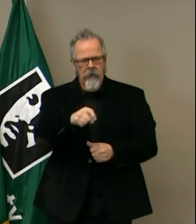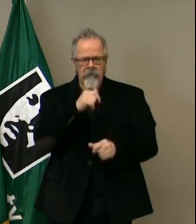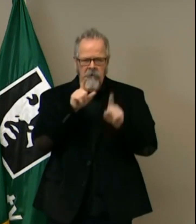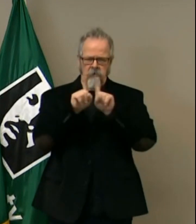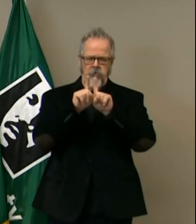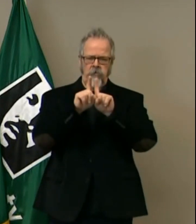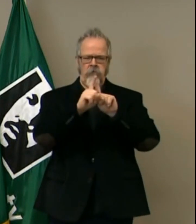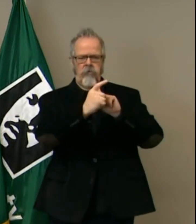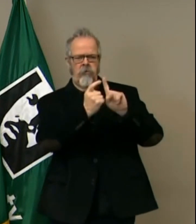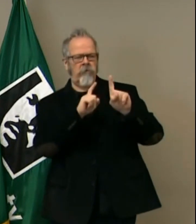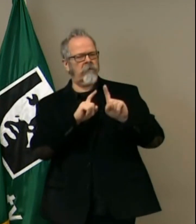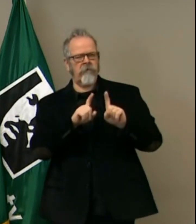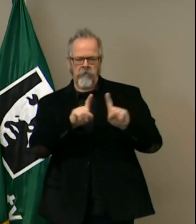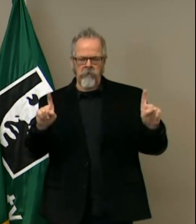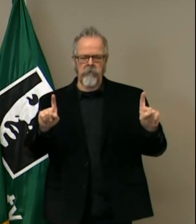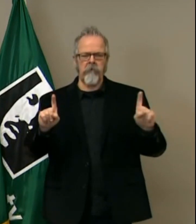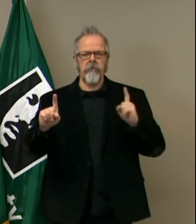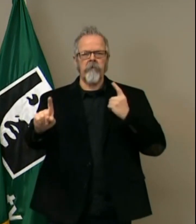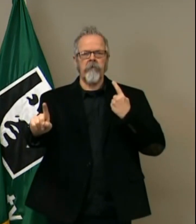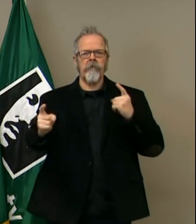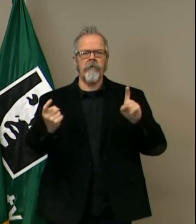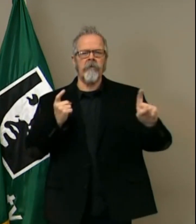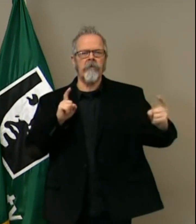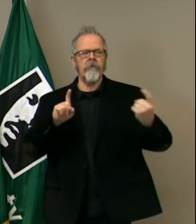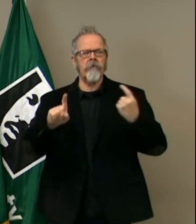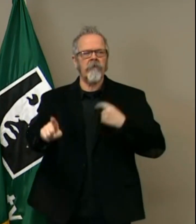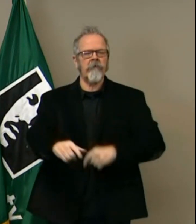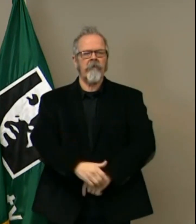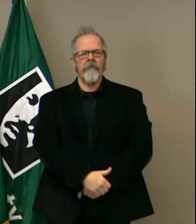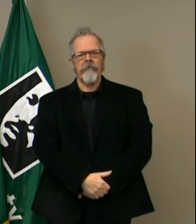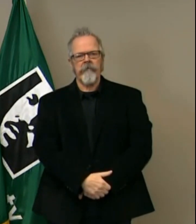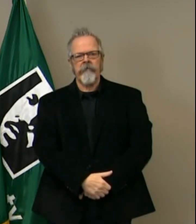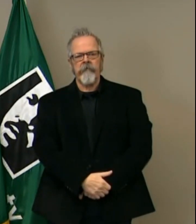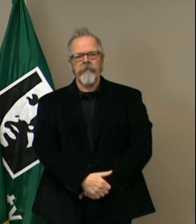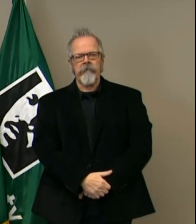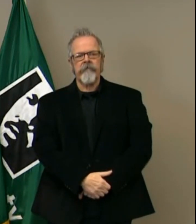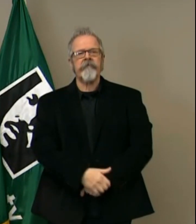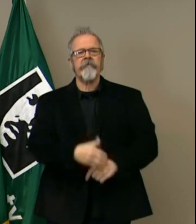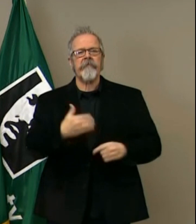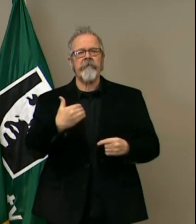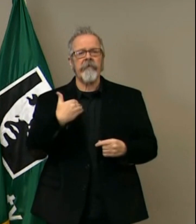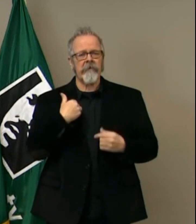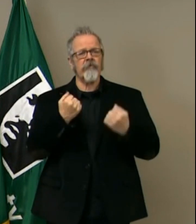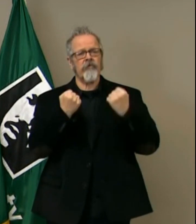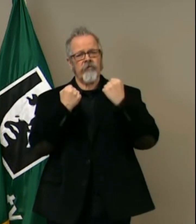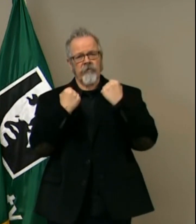most loved ones and those are the people who are age 60 and over and those people